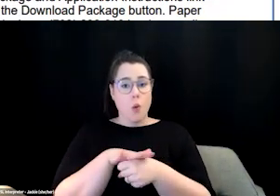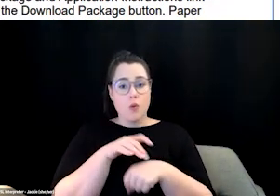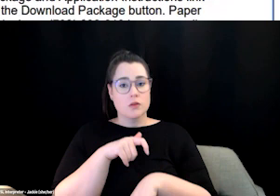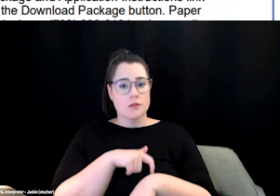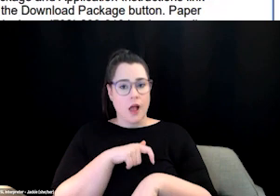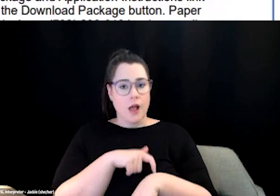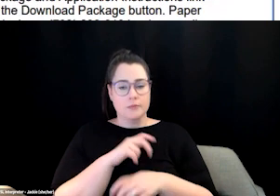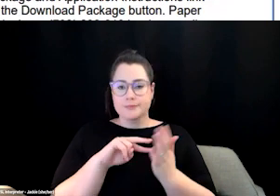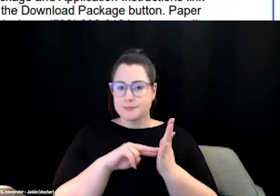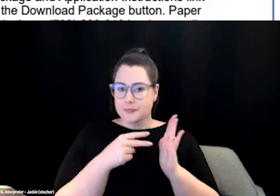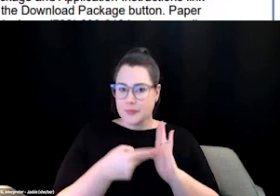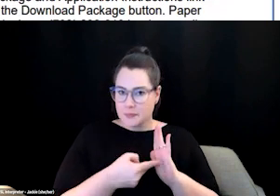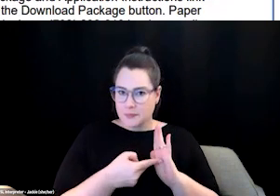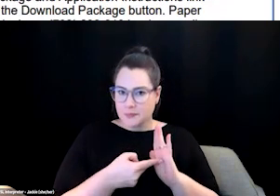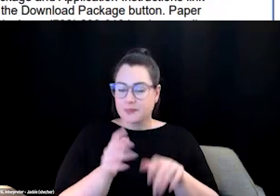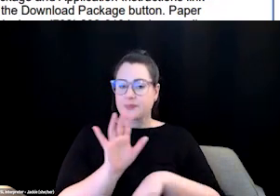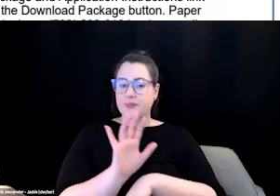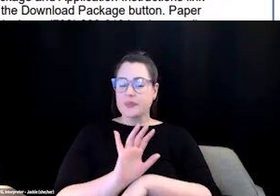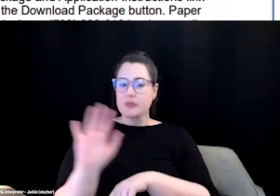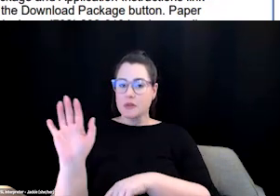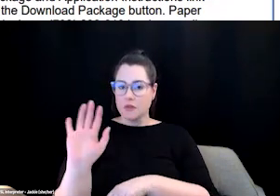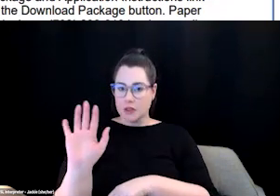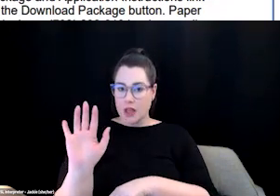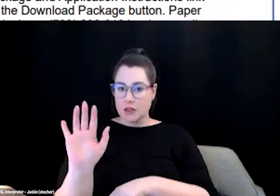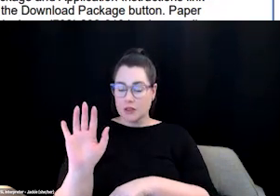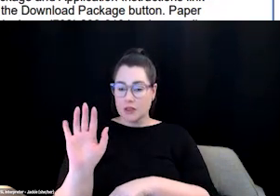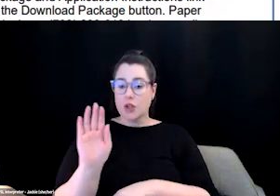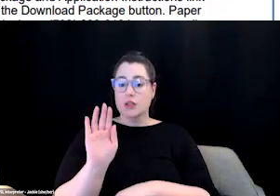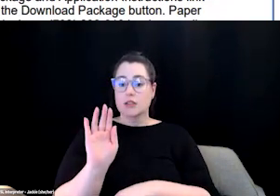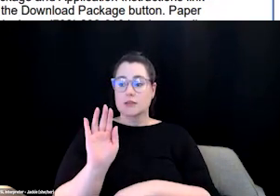This means 5 p.m., the time of your institution.